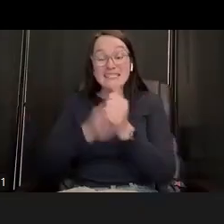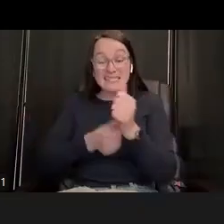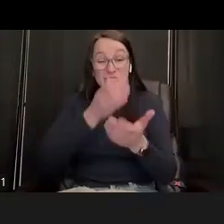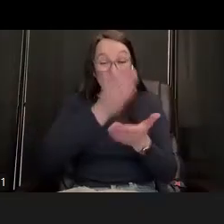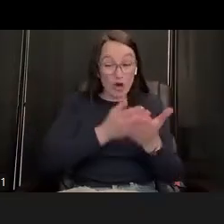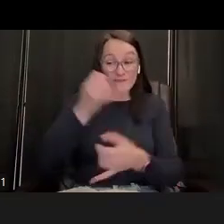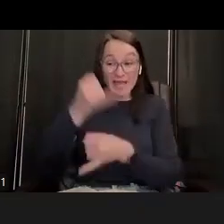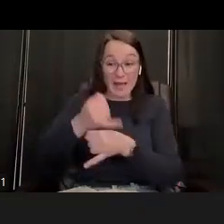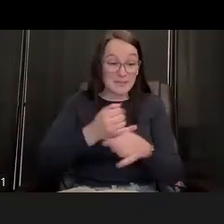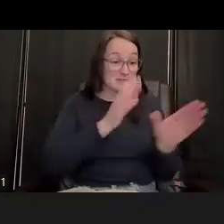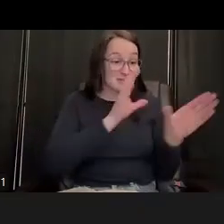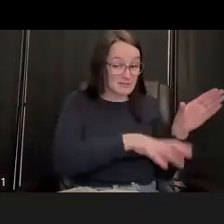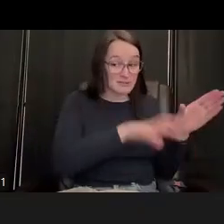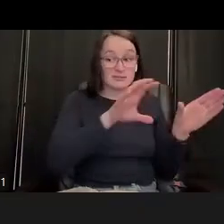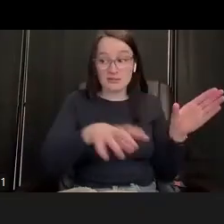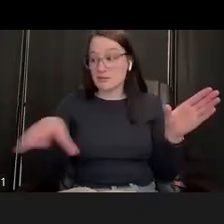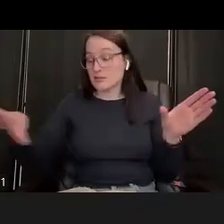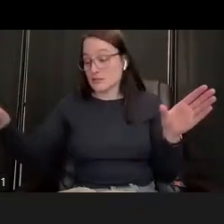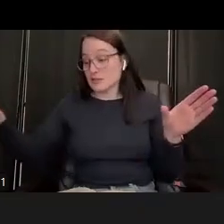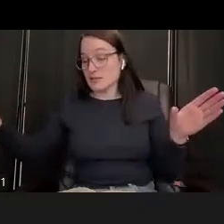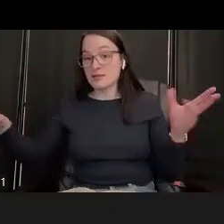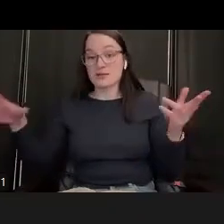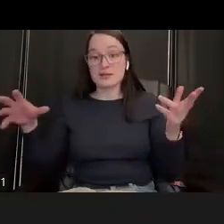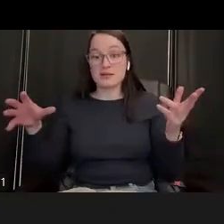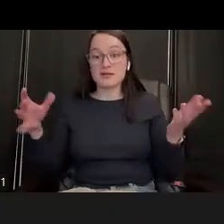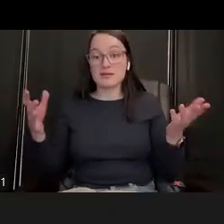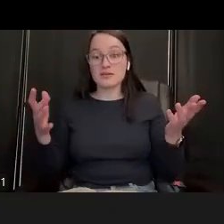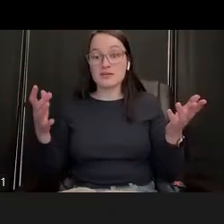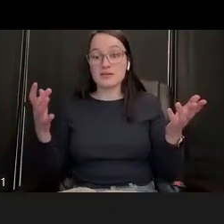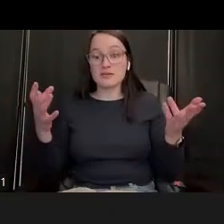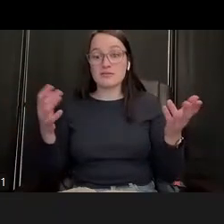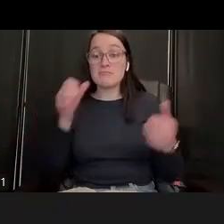and at every stage of that route in collecting and delivering and sorting mail, the campus is